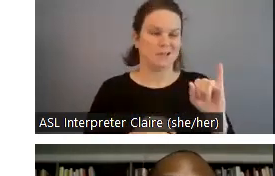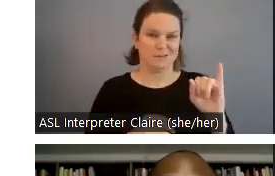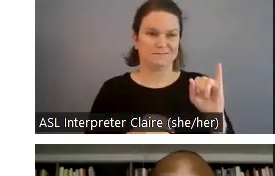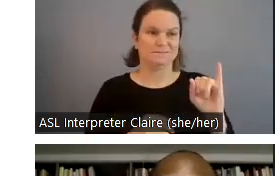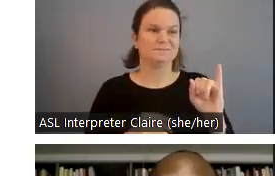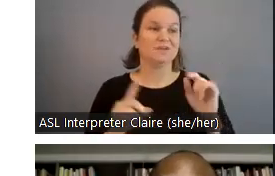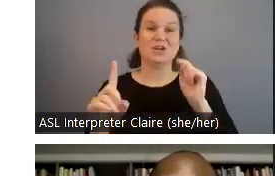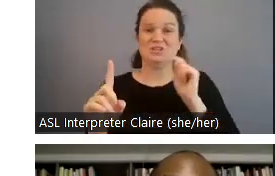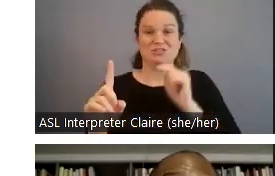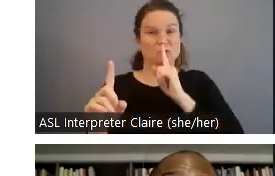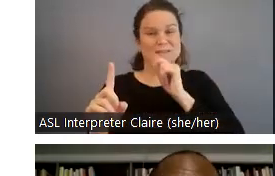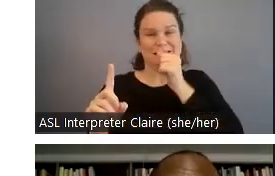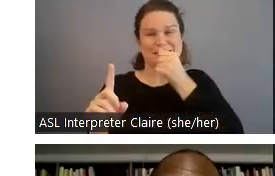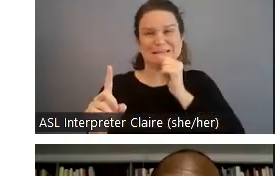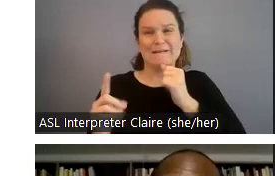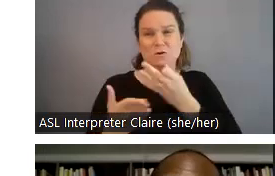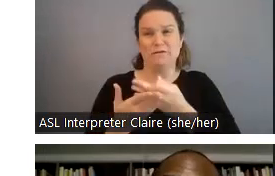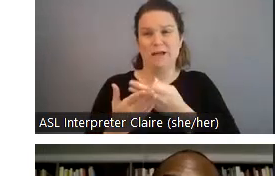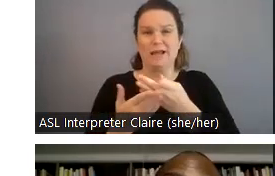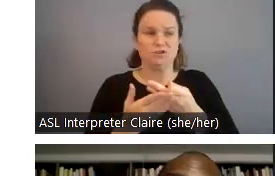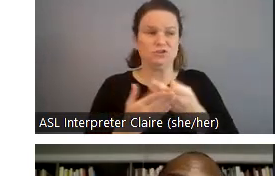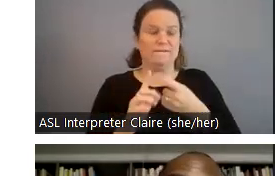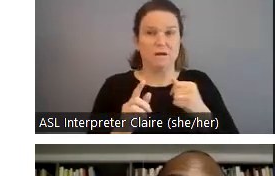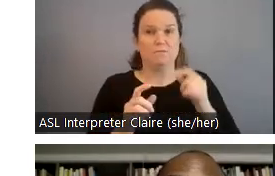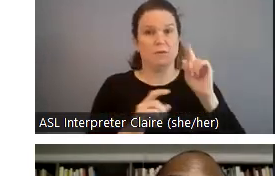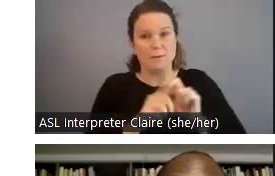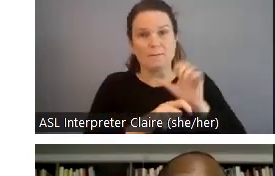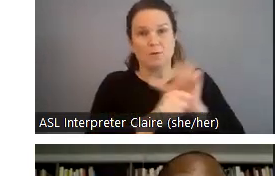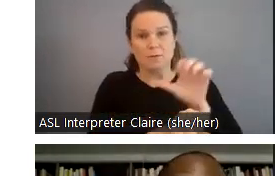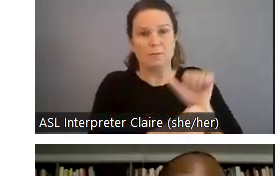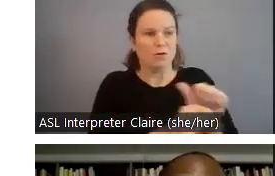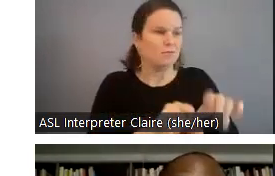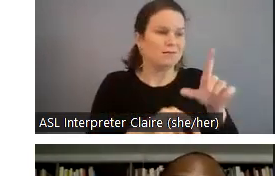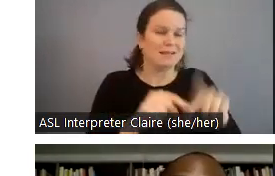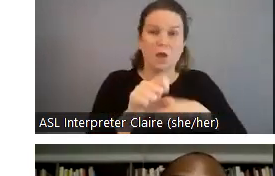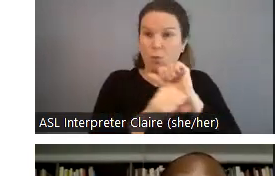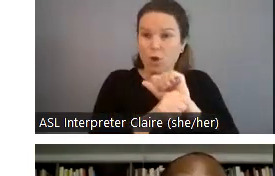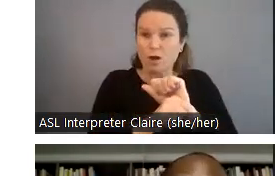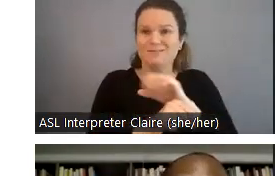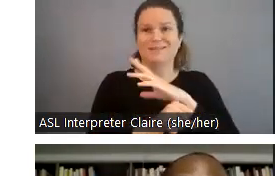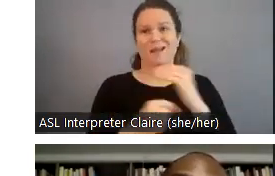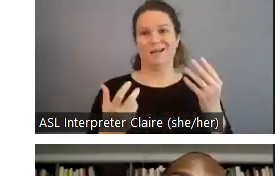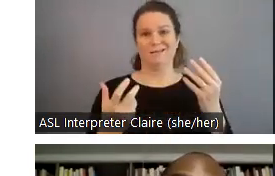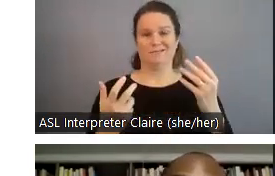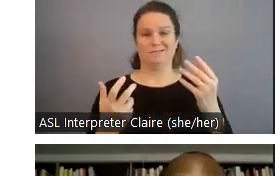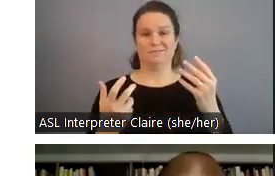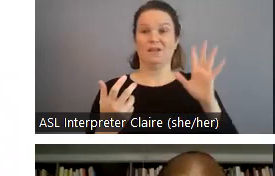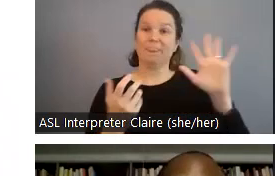suffered financially as a result of all the medical appointments, the fact that she can't work, and the fact that they're saving,